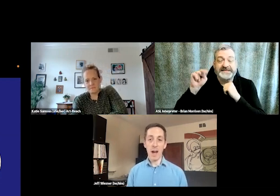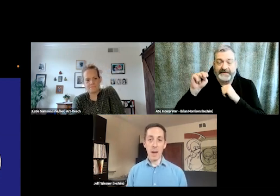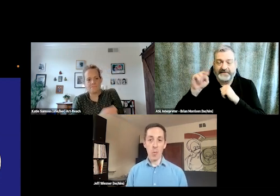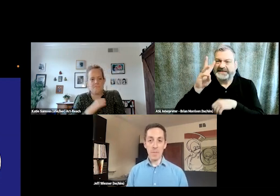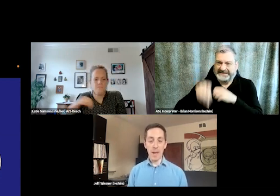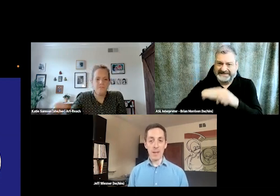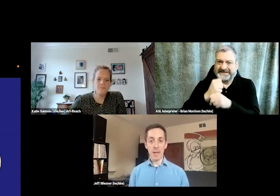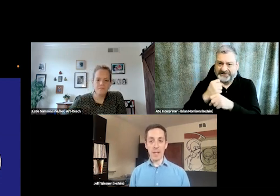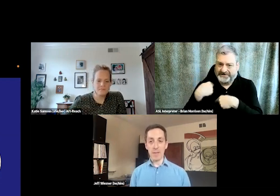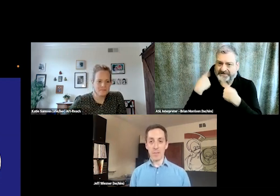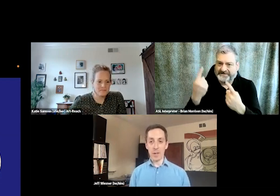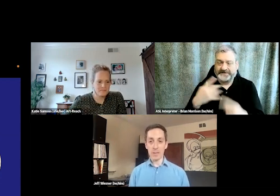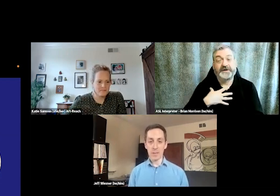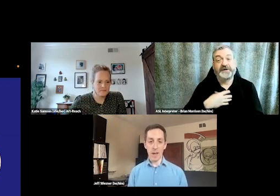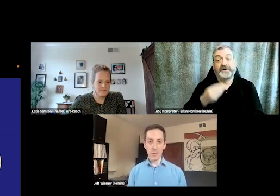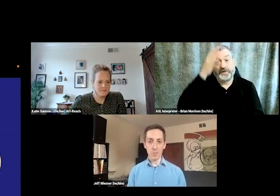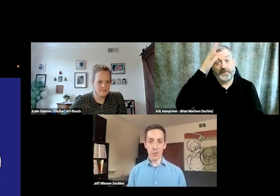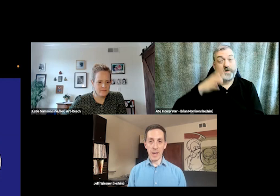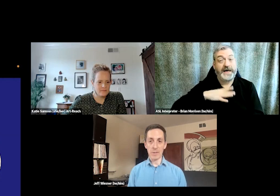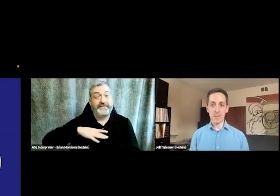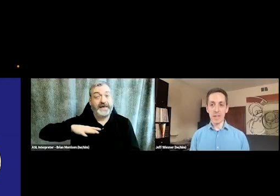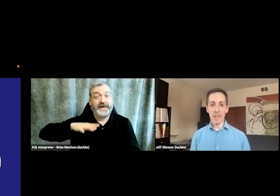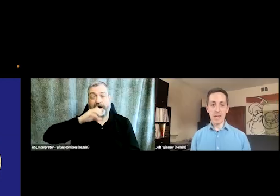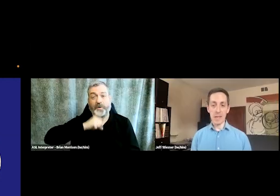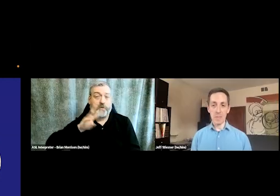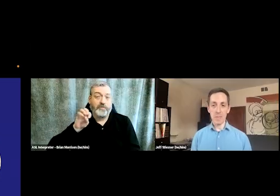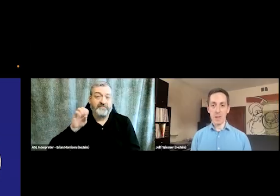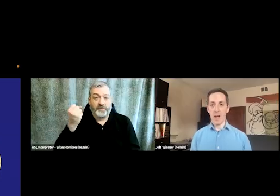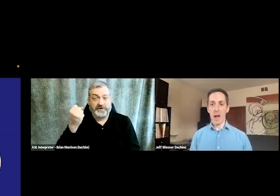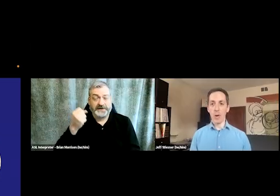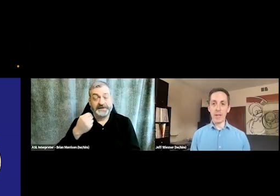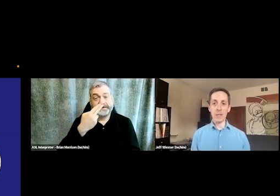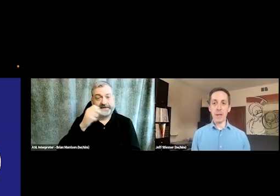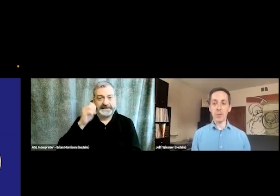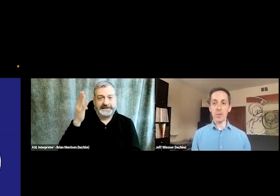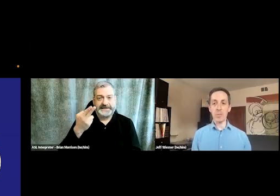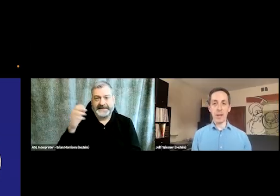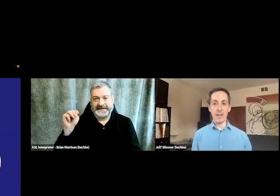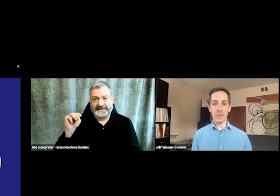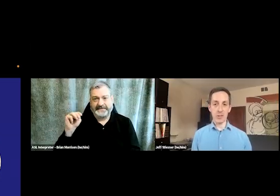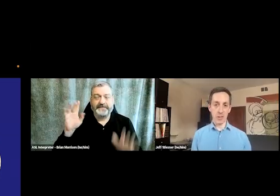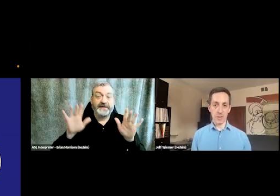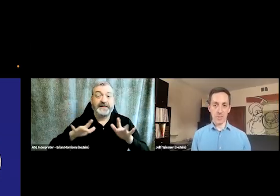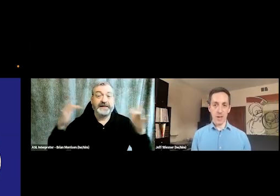I'm a white man in my late forty s. I use pronouns he, him. I'm wearing a light blue button down shirt.